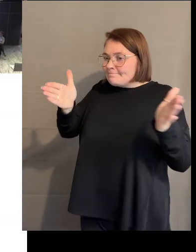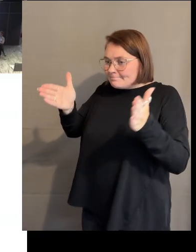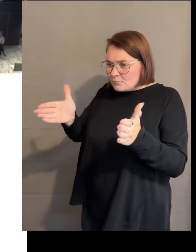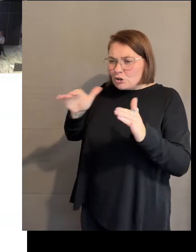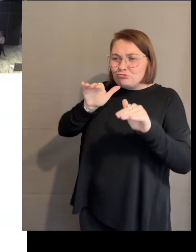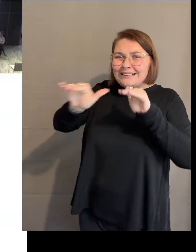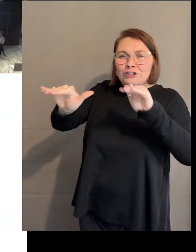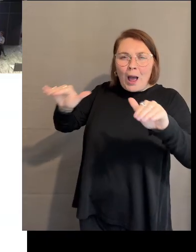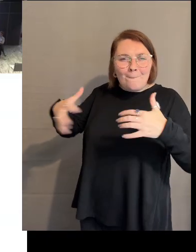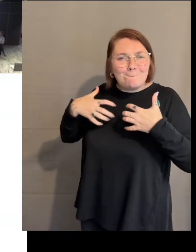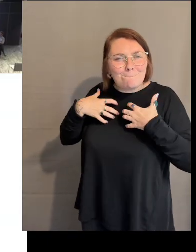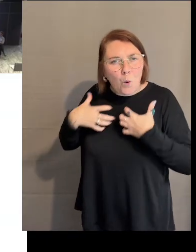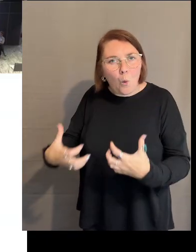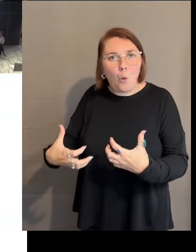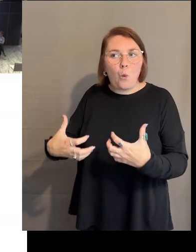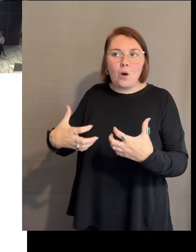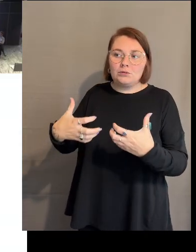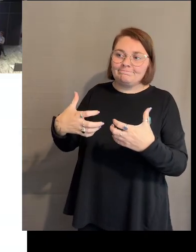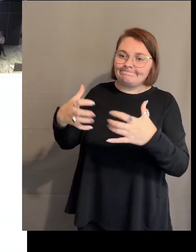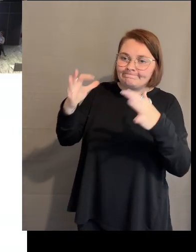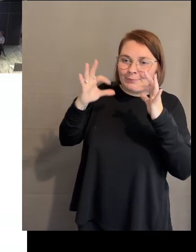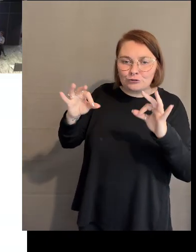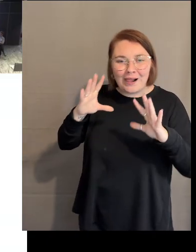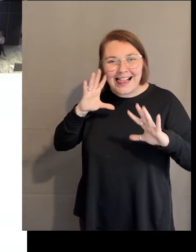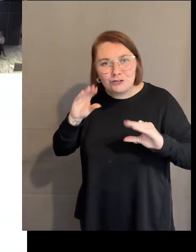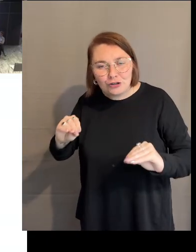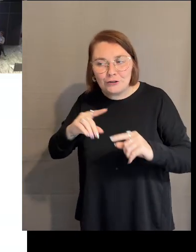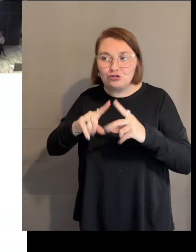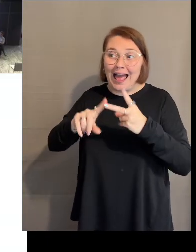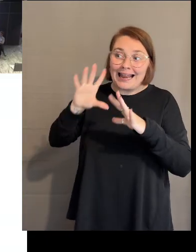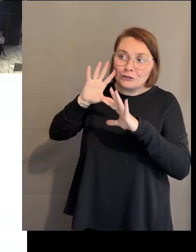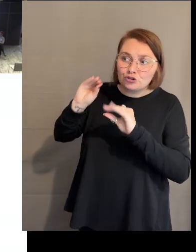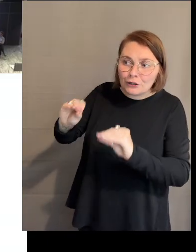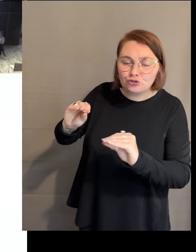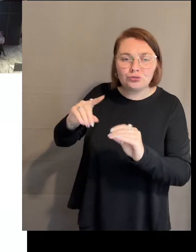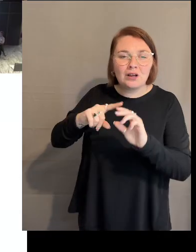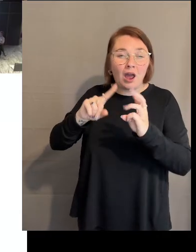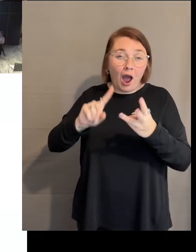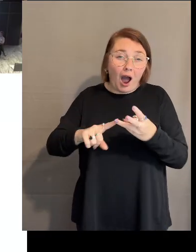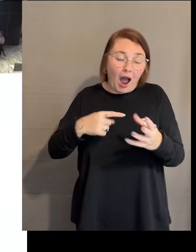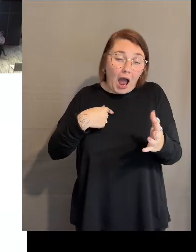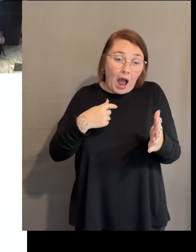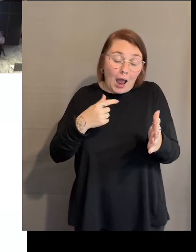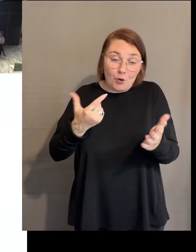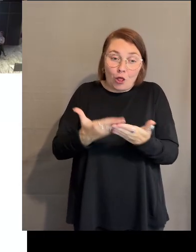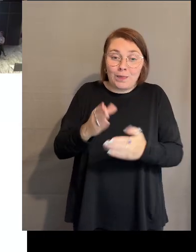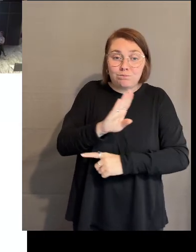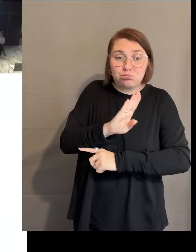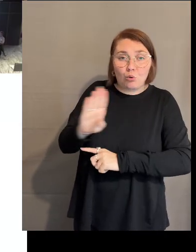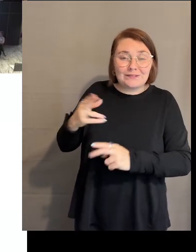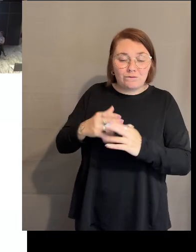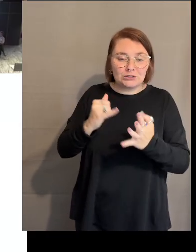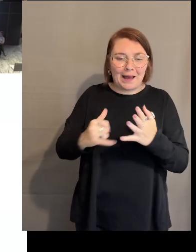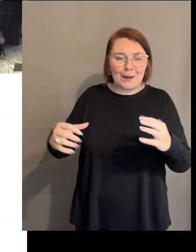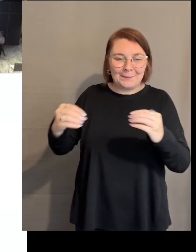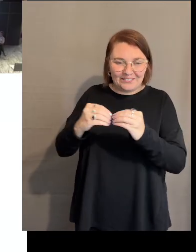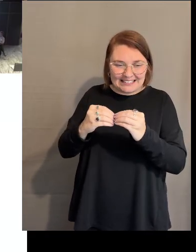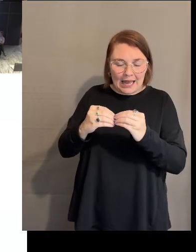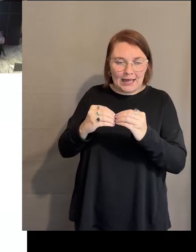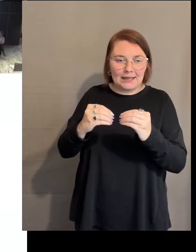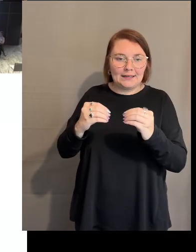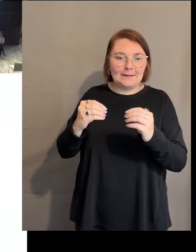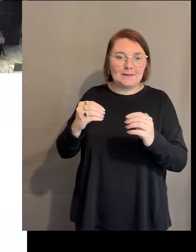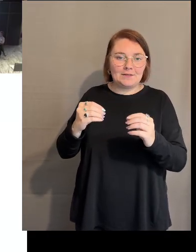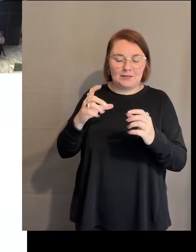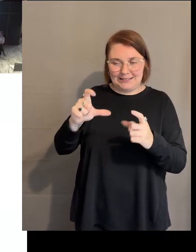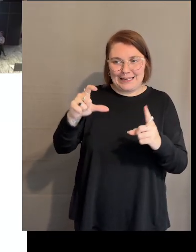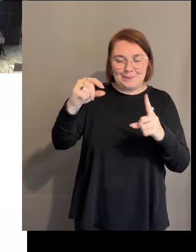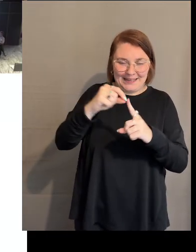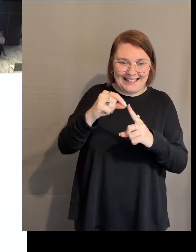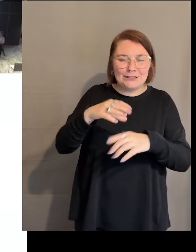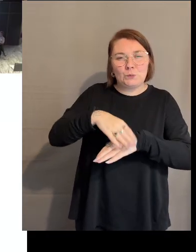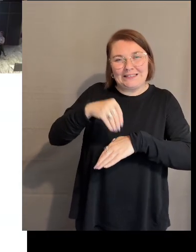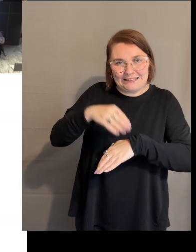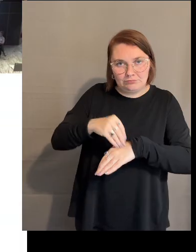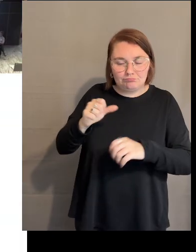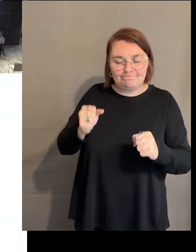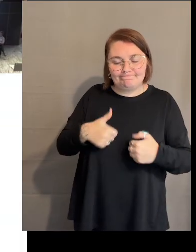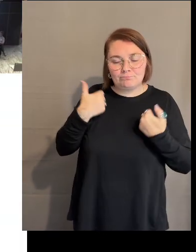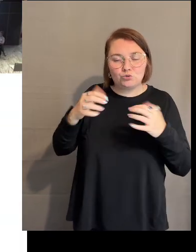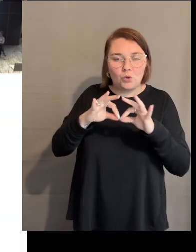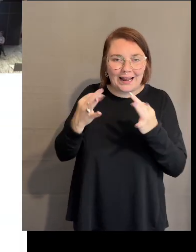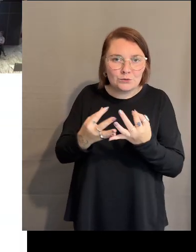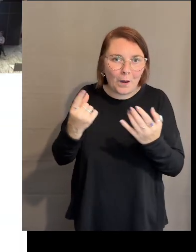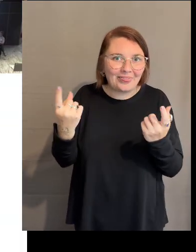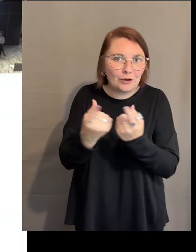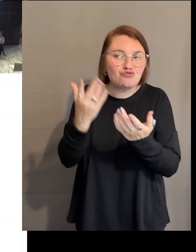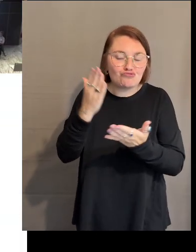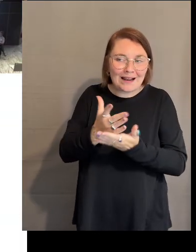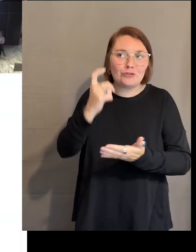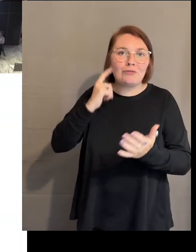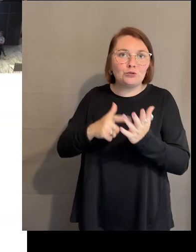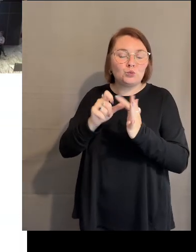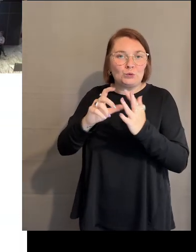the special ed and education, and I do… I sit on the board for the Spina Bifida CP Sweden organization, and one of the things that we're really trying to do is to bring in more,